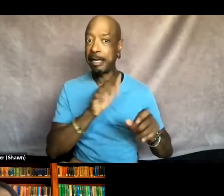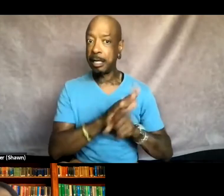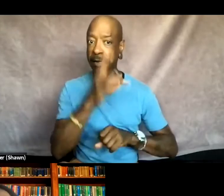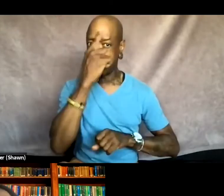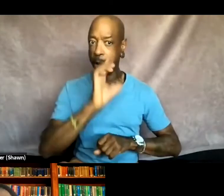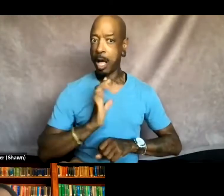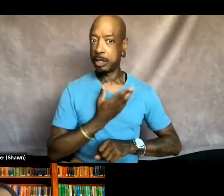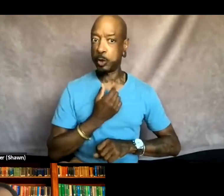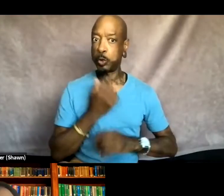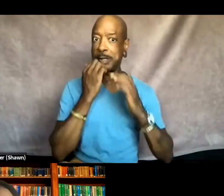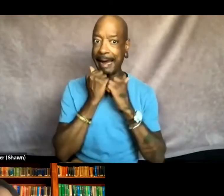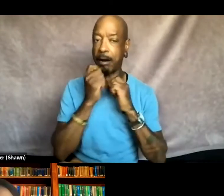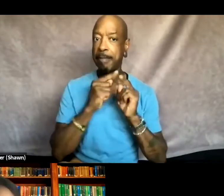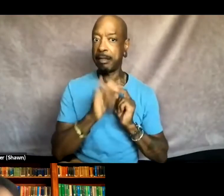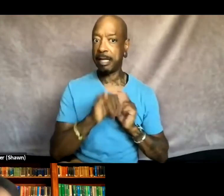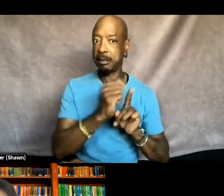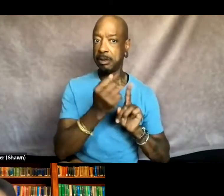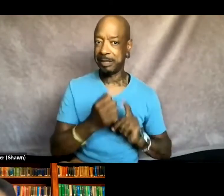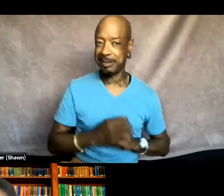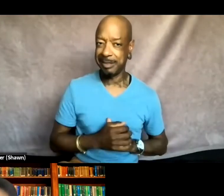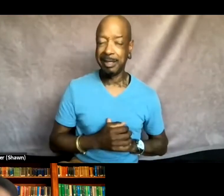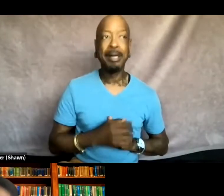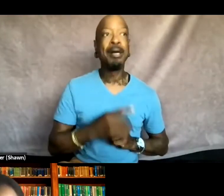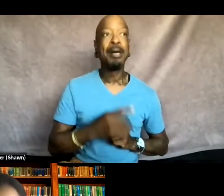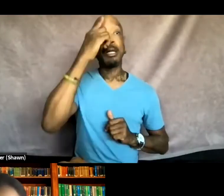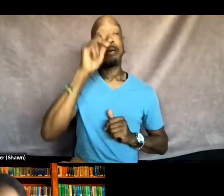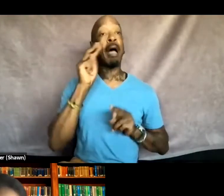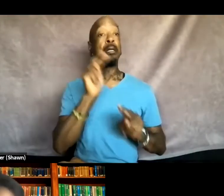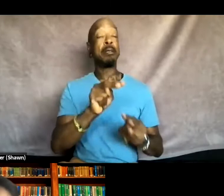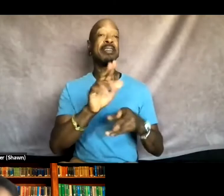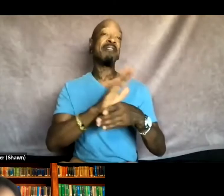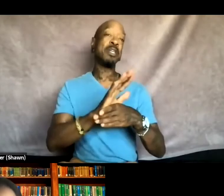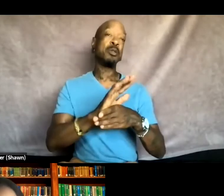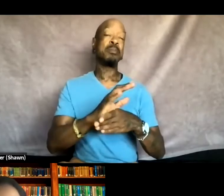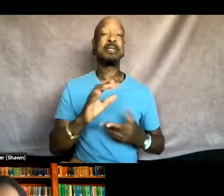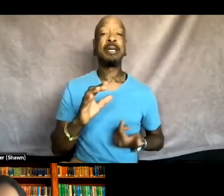Keah Brown: I think when I when I look at films like Hulu's Run where we finally saw